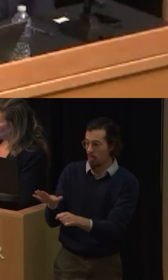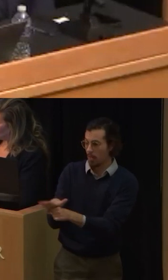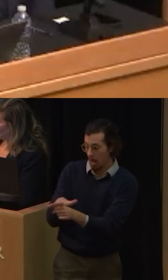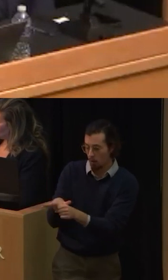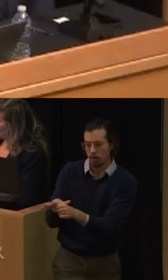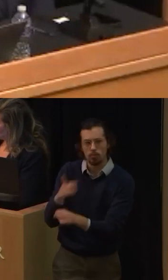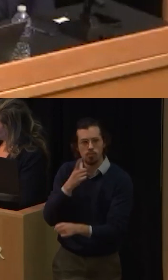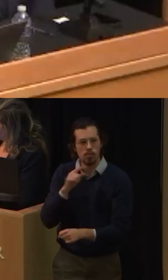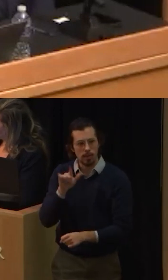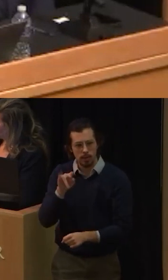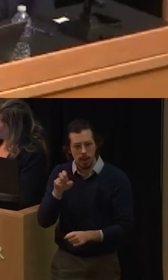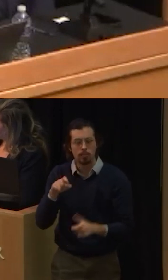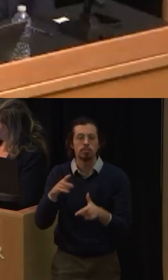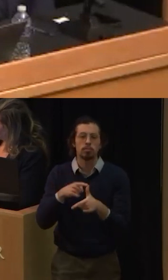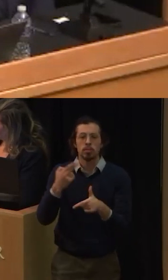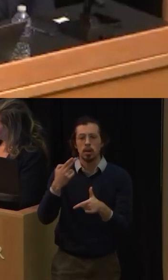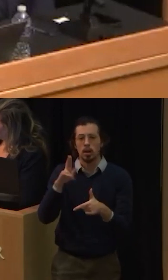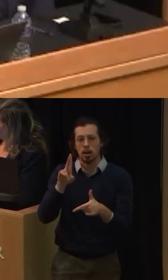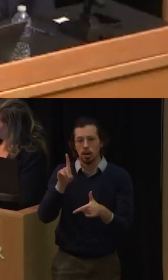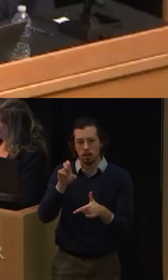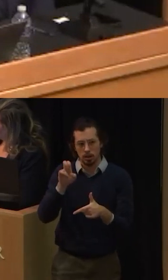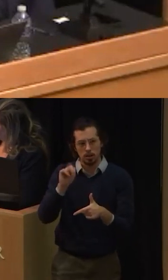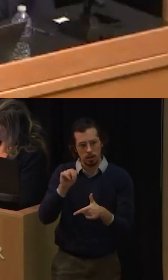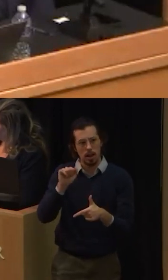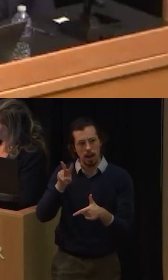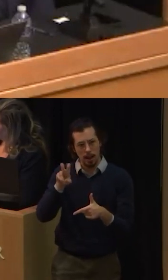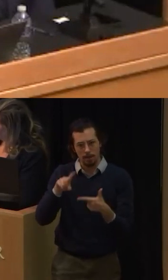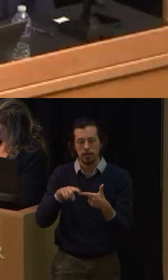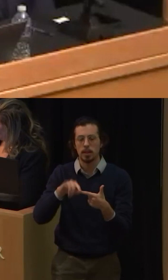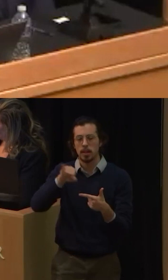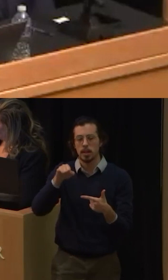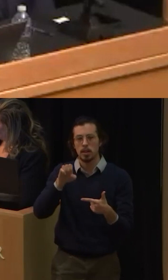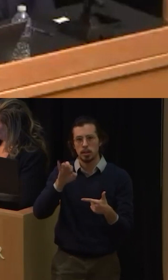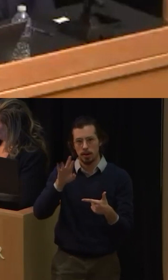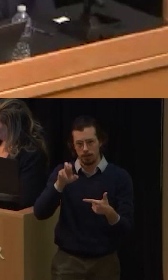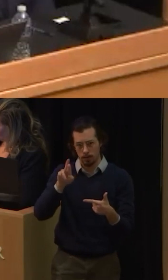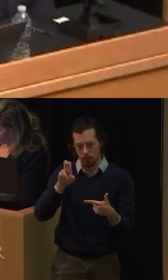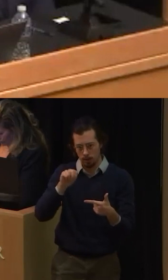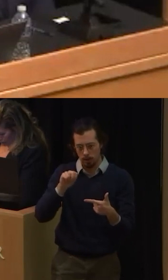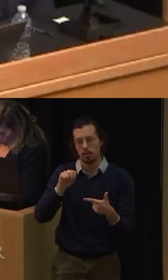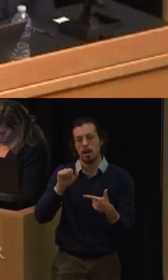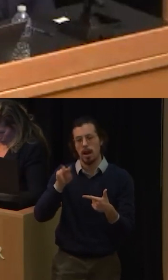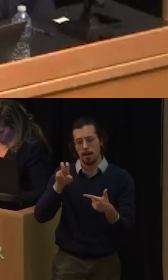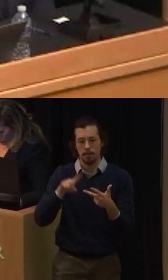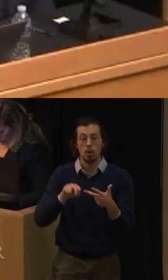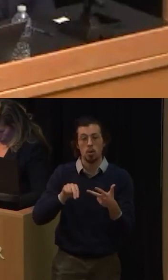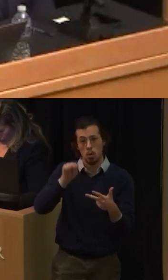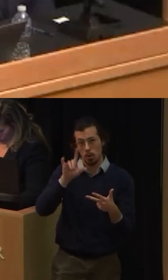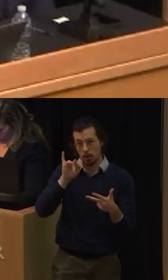Hudson Avenue, Jefferson Avenue, Joseph Avenue, North Clinton. We have targeted those areas